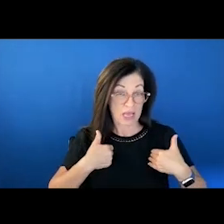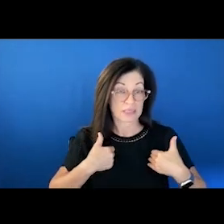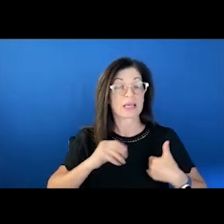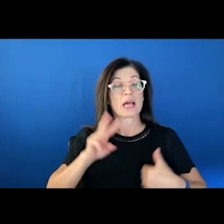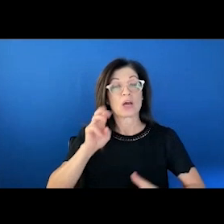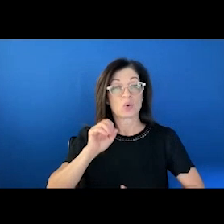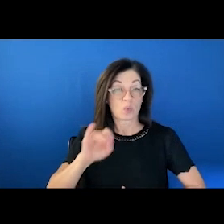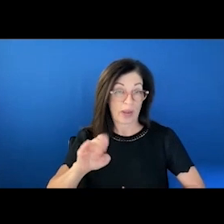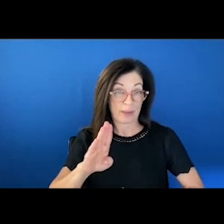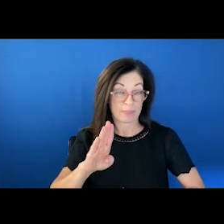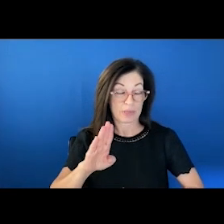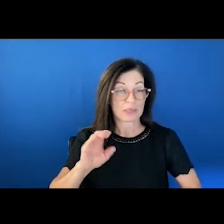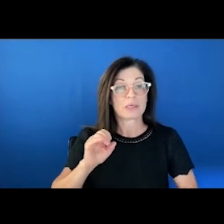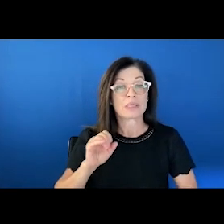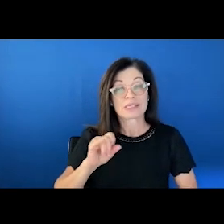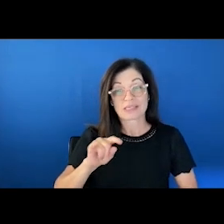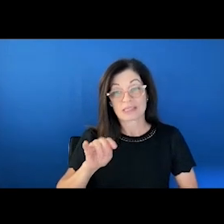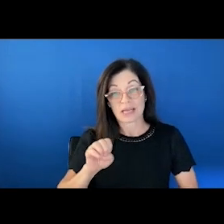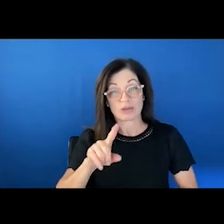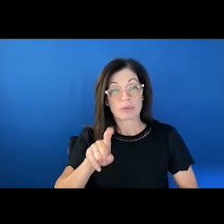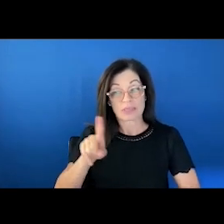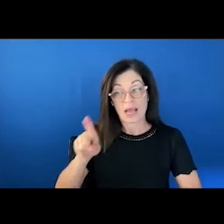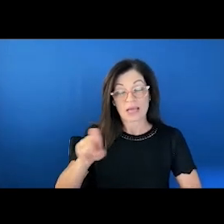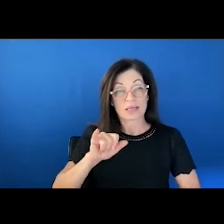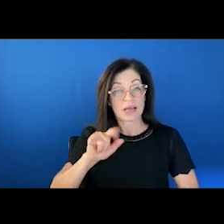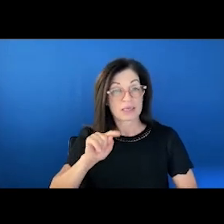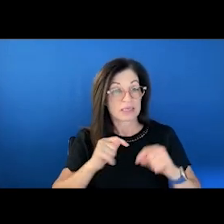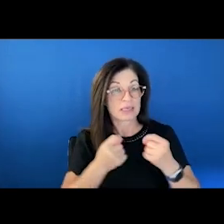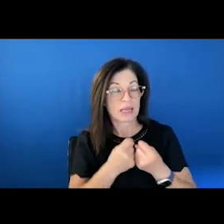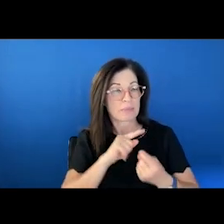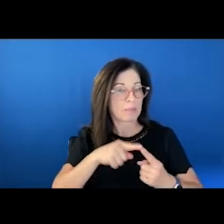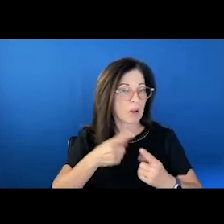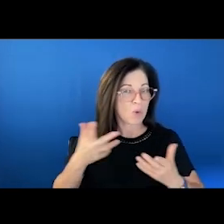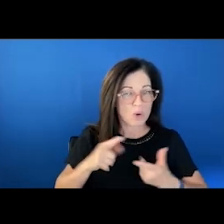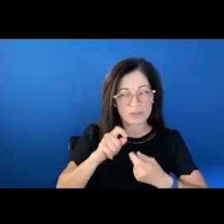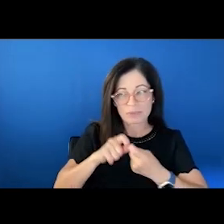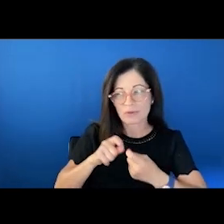you need to ask the IT team about the specifics of their web platform.